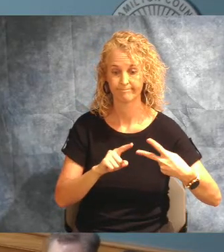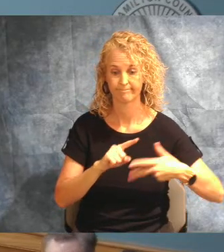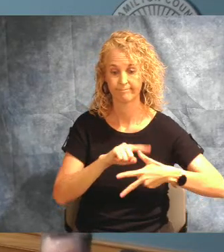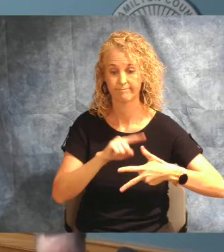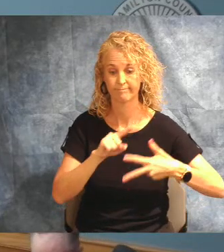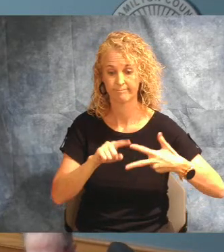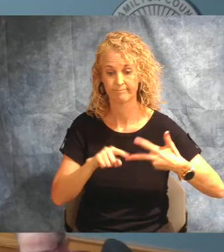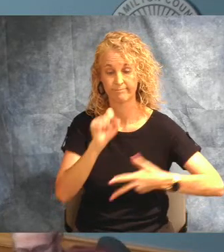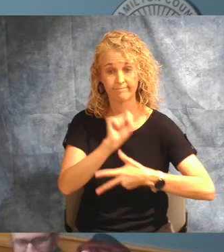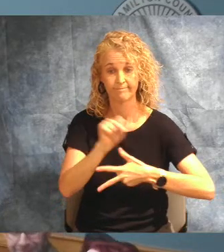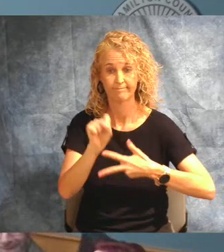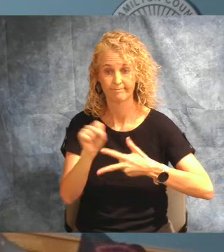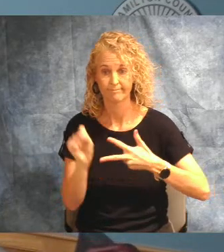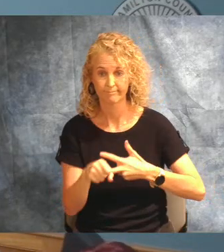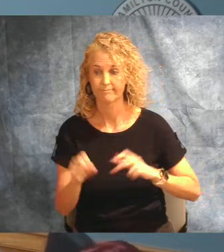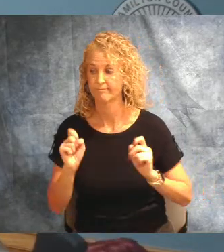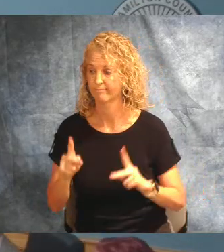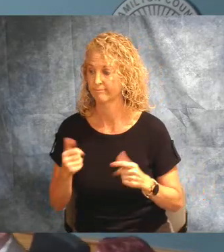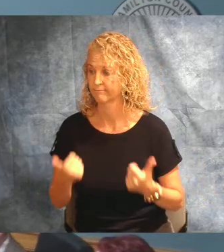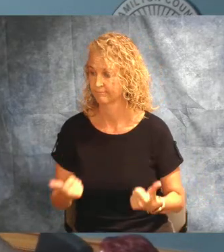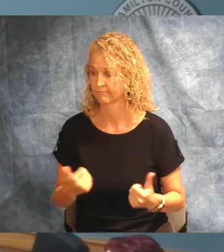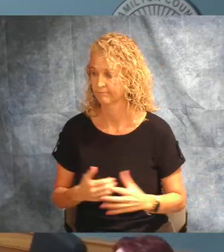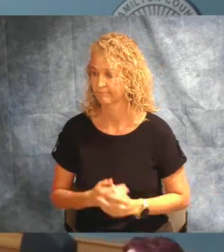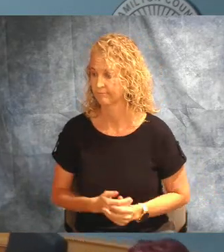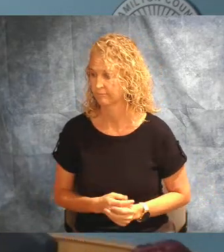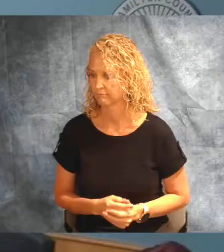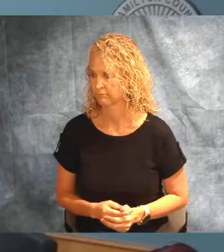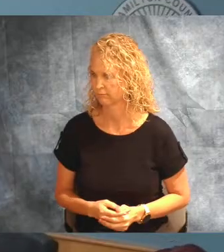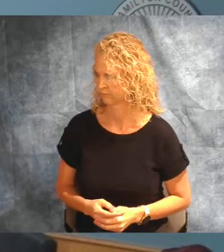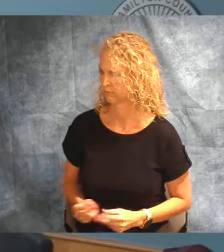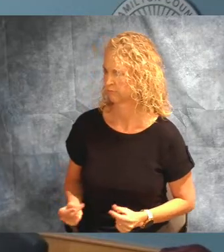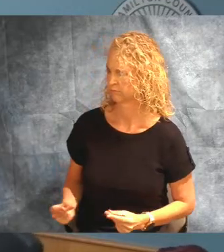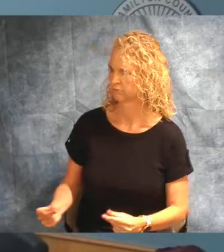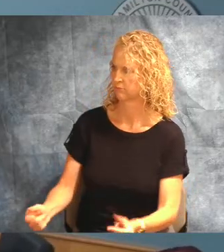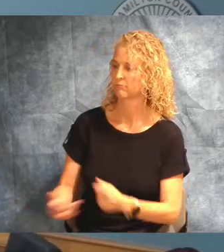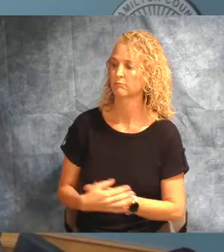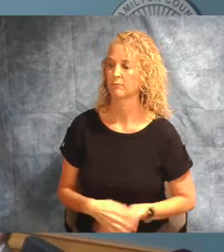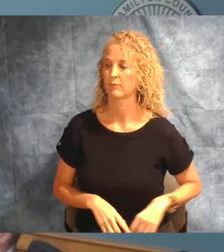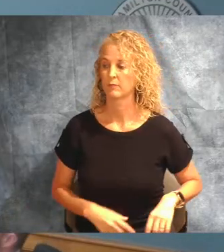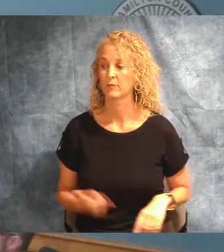Commissioner Driehaus. Yes. Thank you. I'm going to turn item number three over to Todd Law.